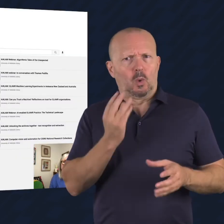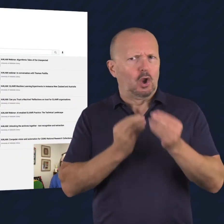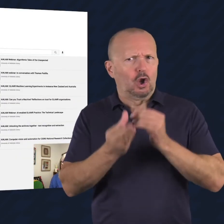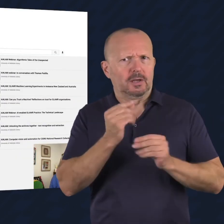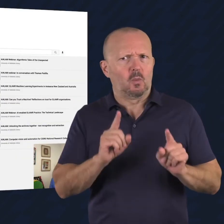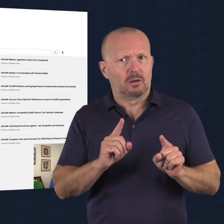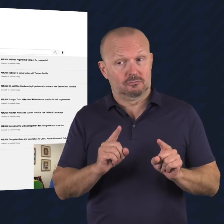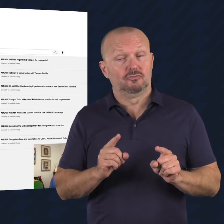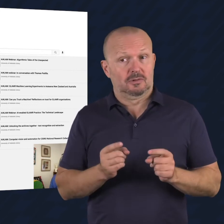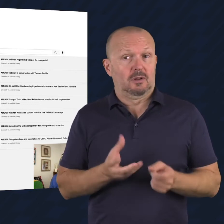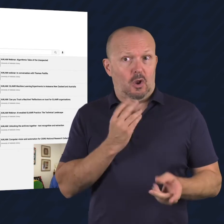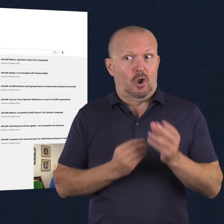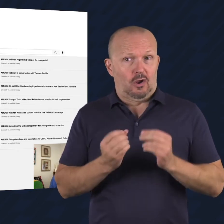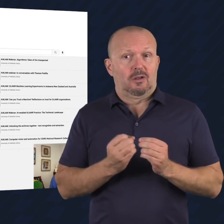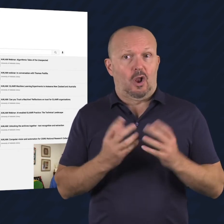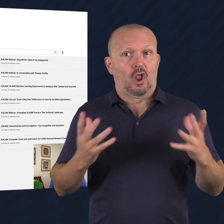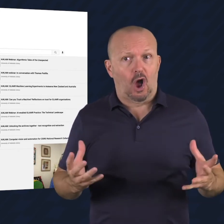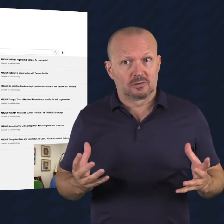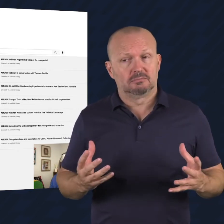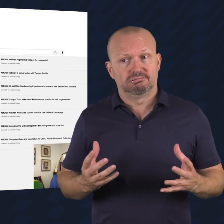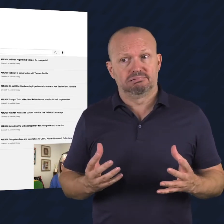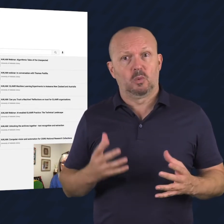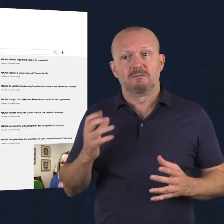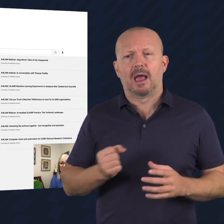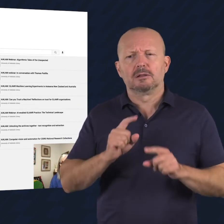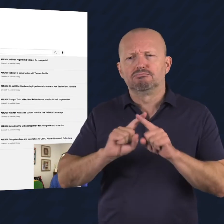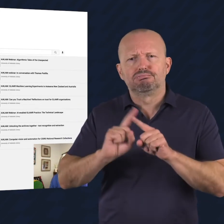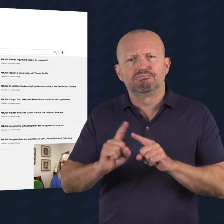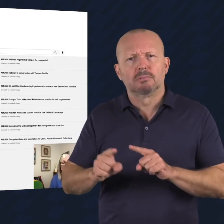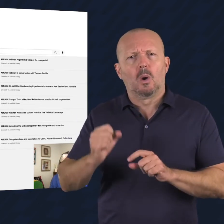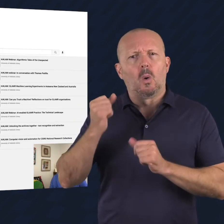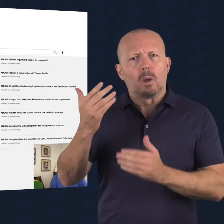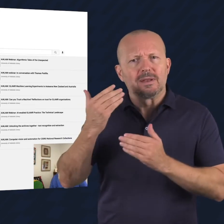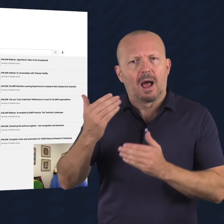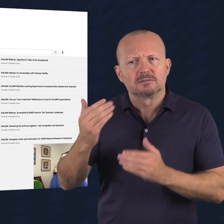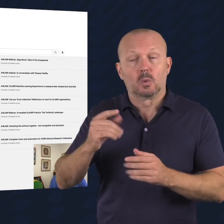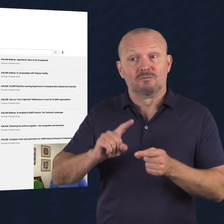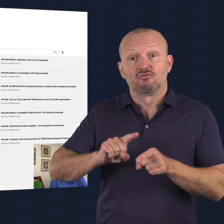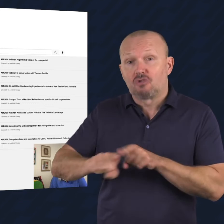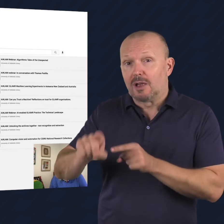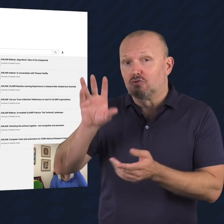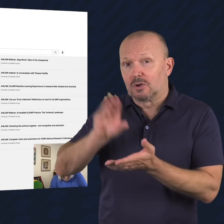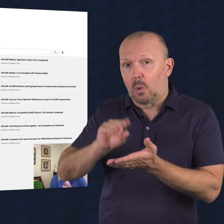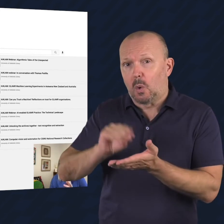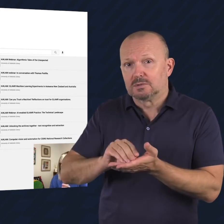So, what are we learning? We've been learning a lot. We've had a number of webinars and we've tried to record